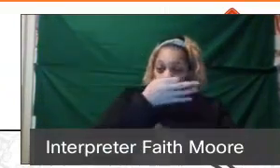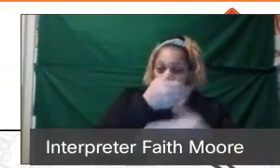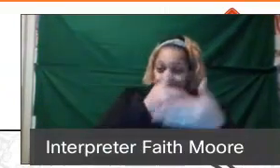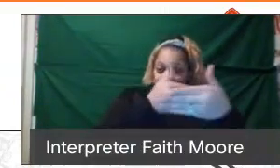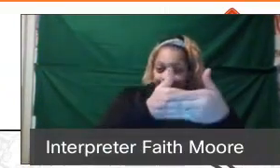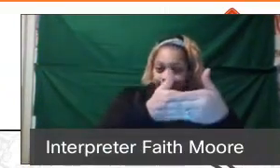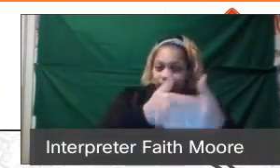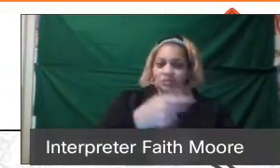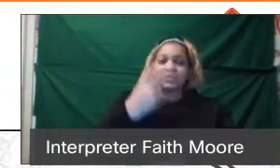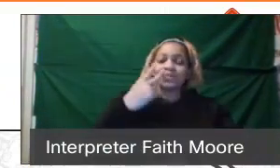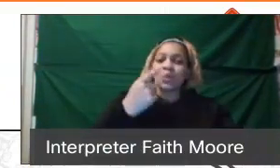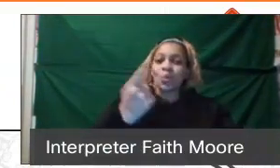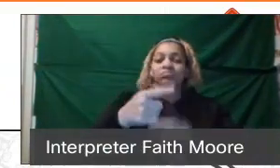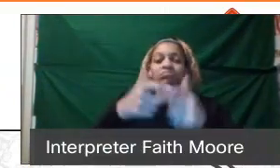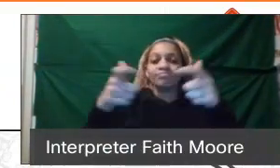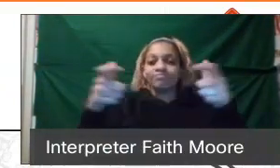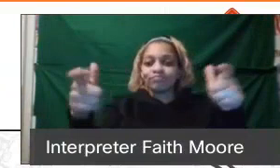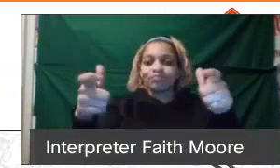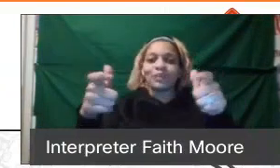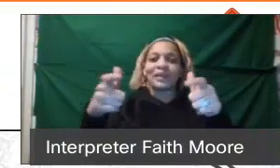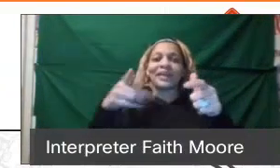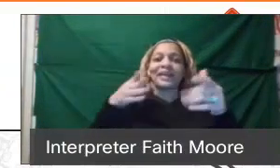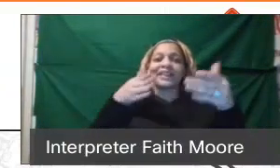1, big intersection, so.